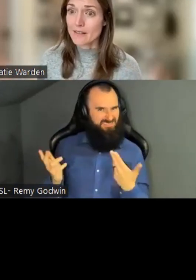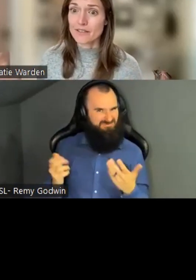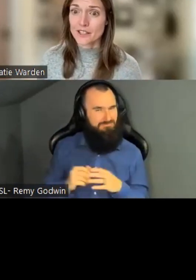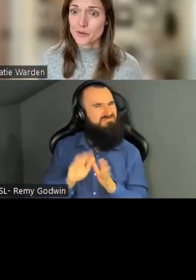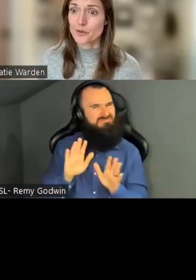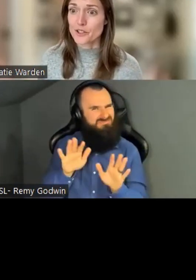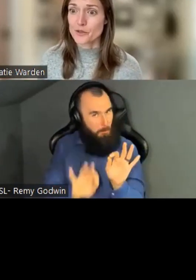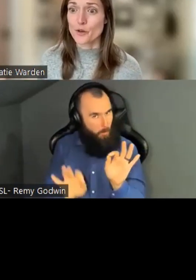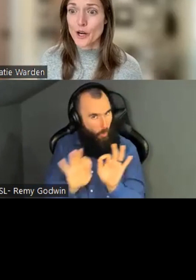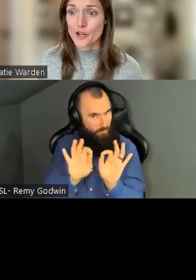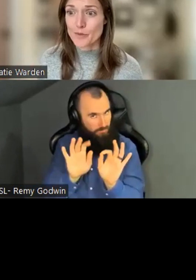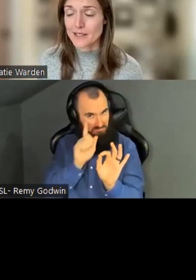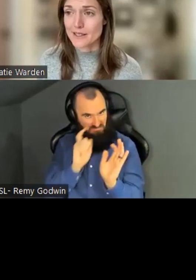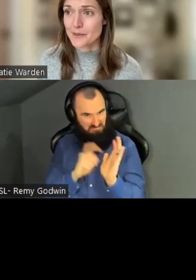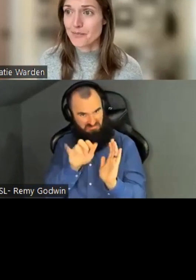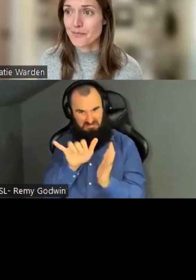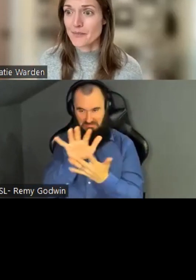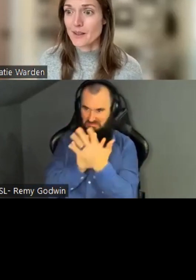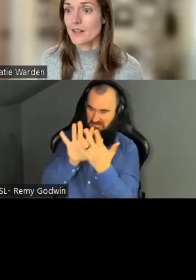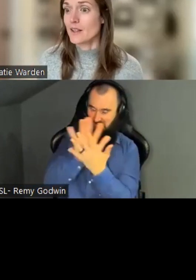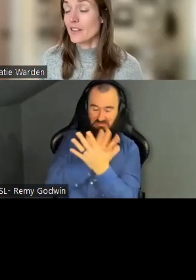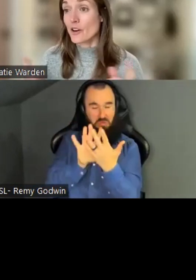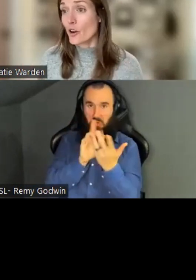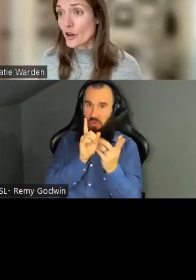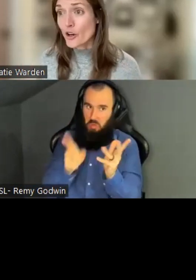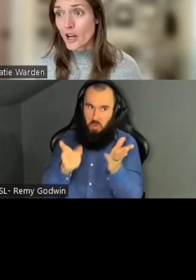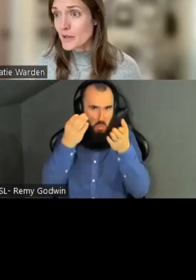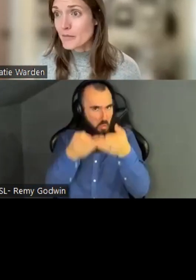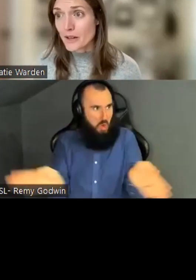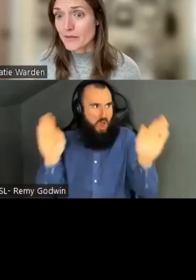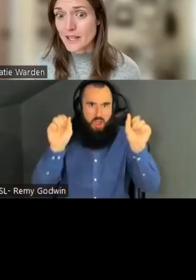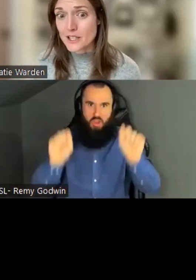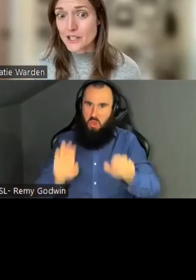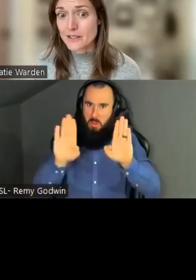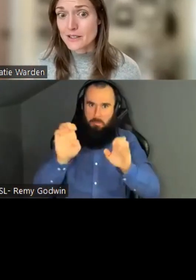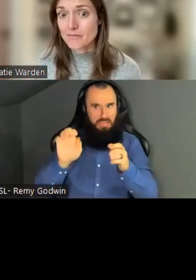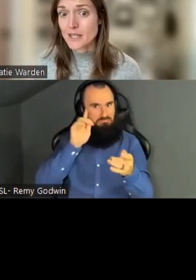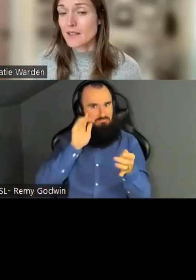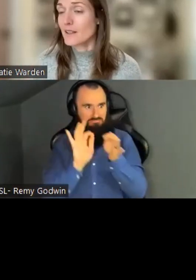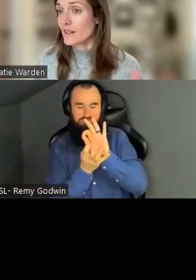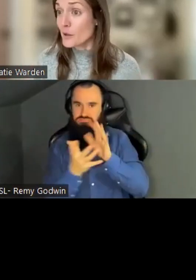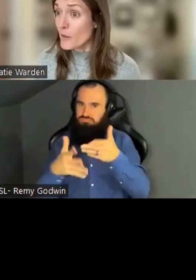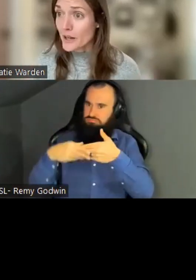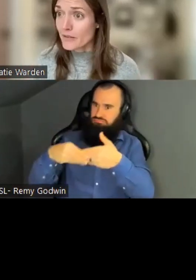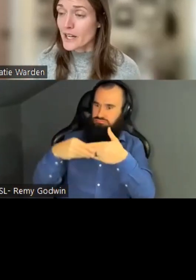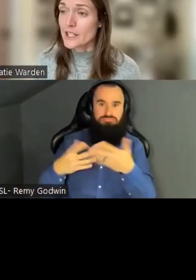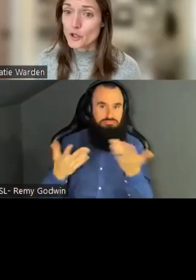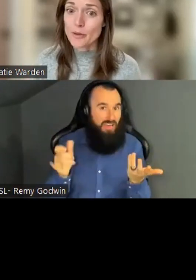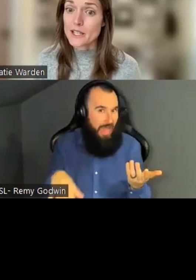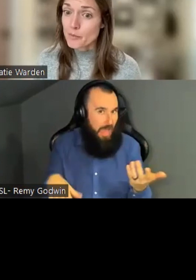and flexible this requirement is. There are common modifications like modifying a no pets